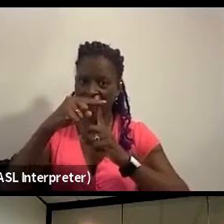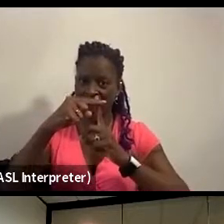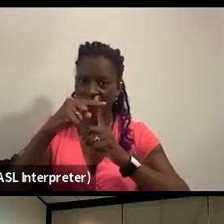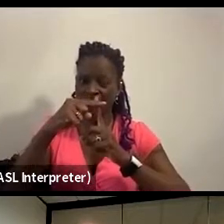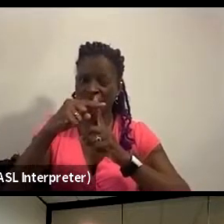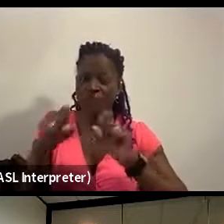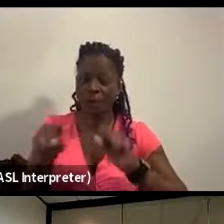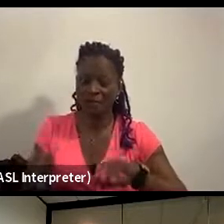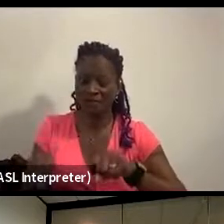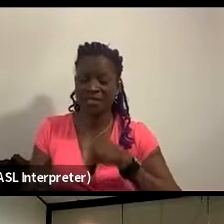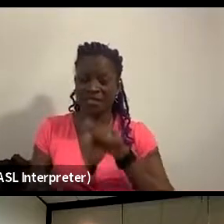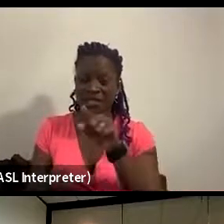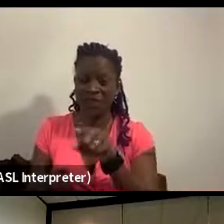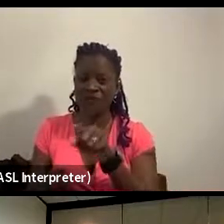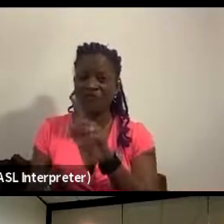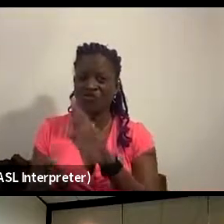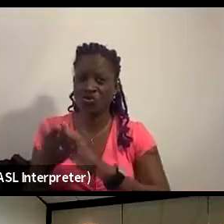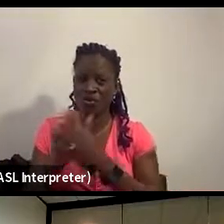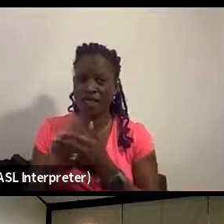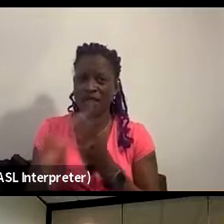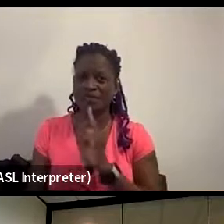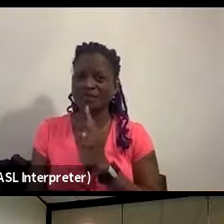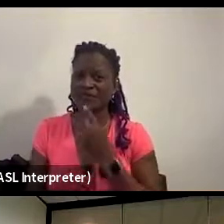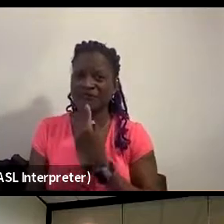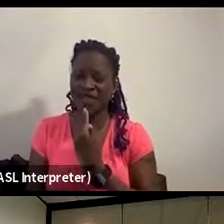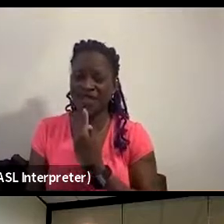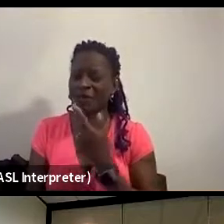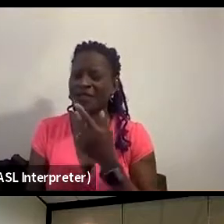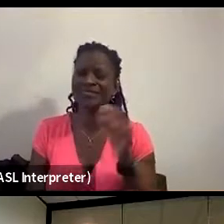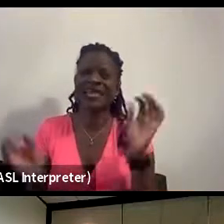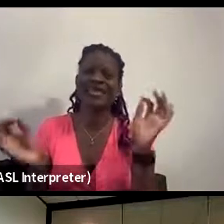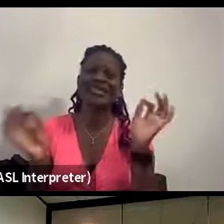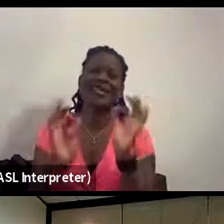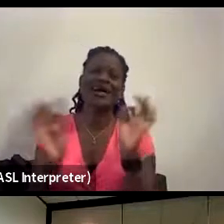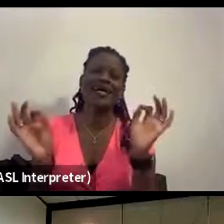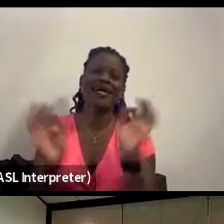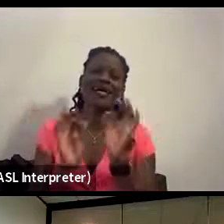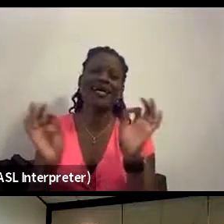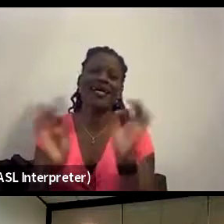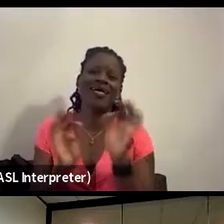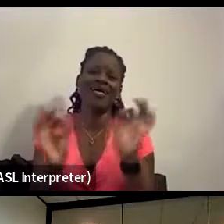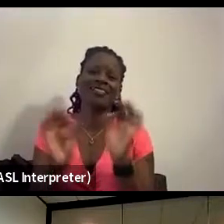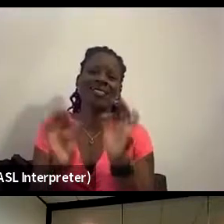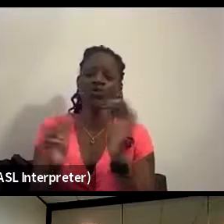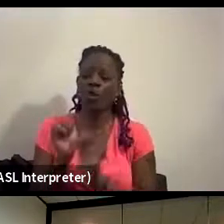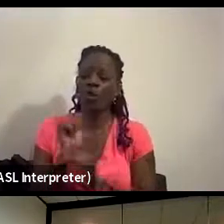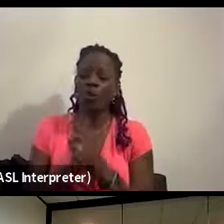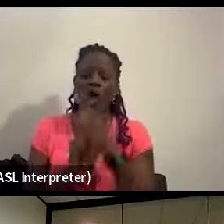of you having severe disease is almost nothing. Almost nobody who has been vaccinated has